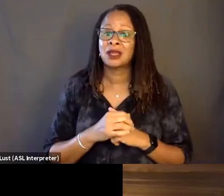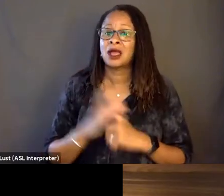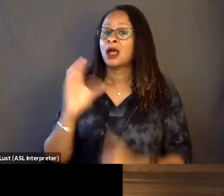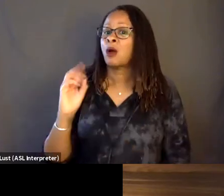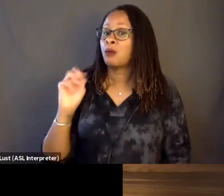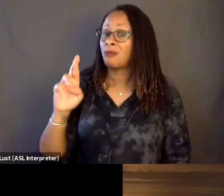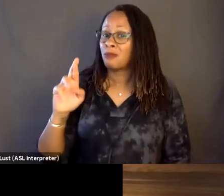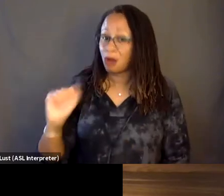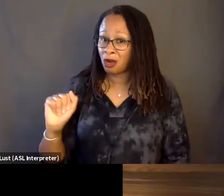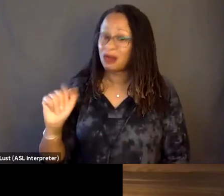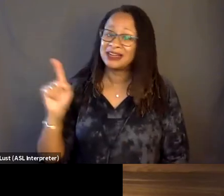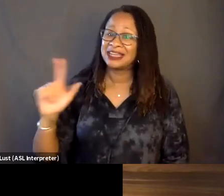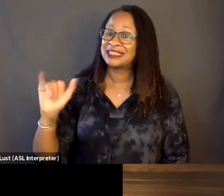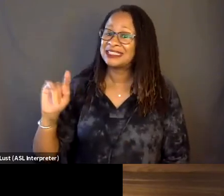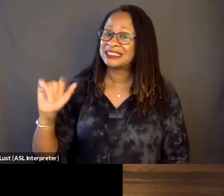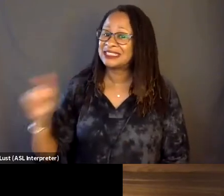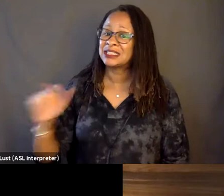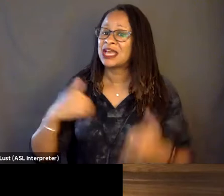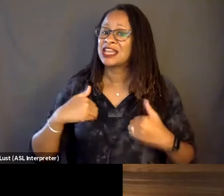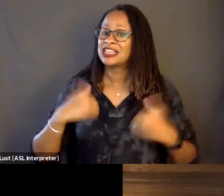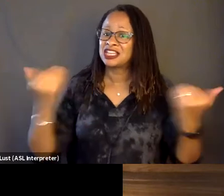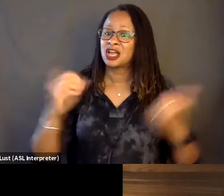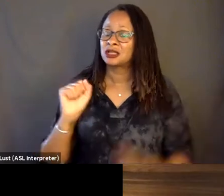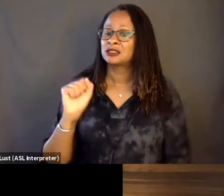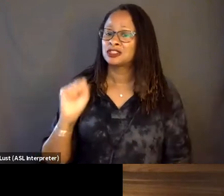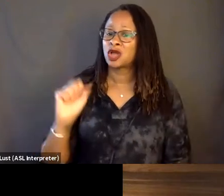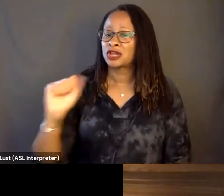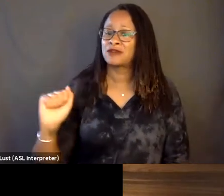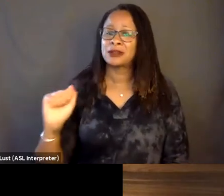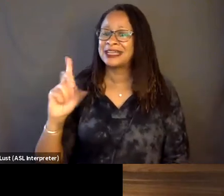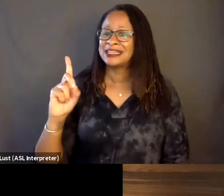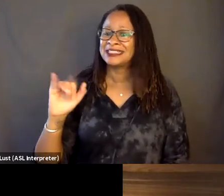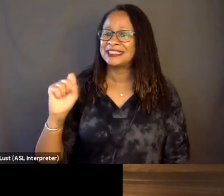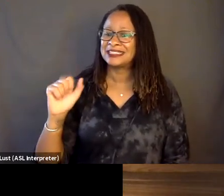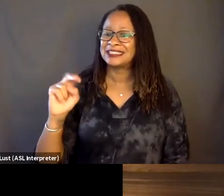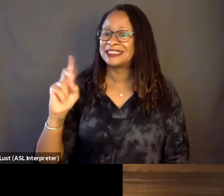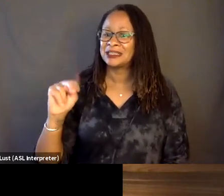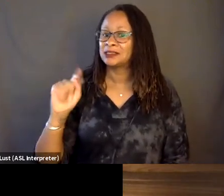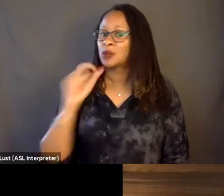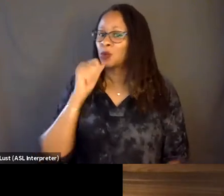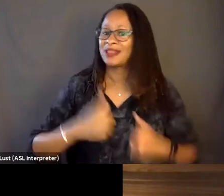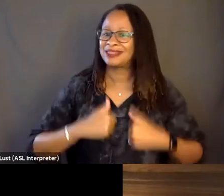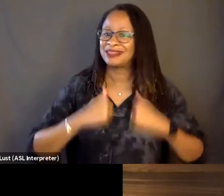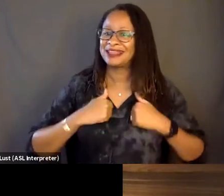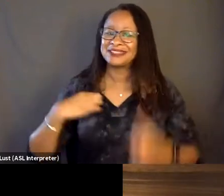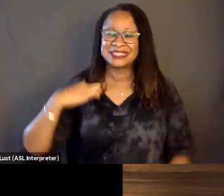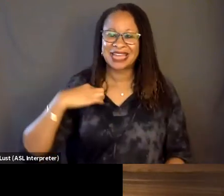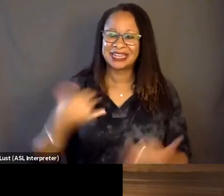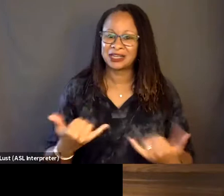the young Saudi dissident in self-exile in Montreal, who they had come to try to rendition